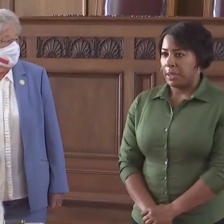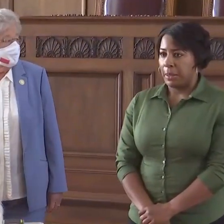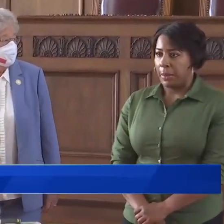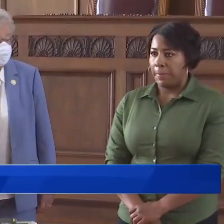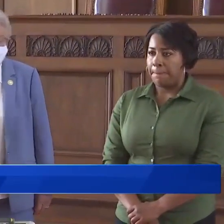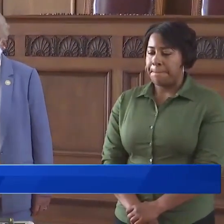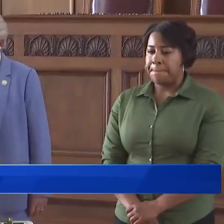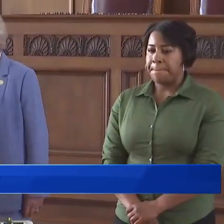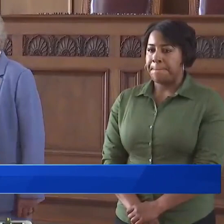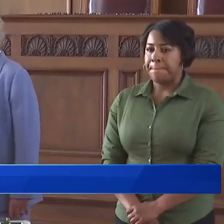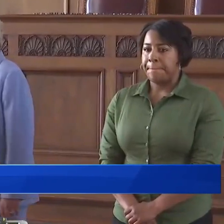HAD NOT